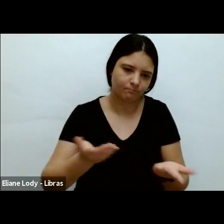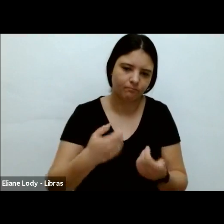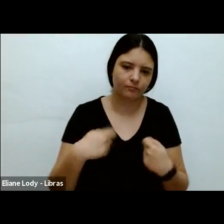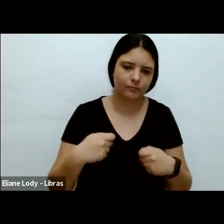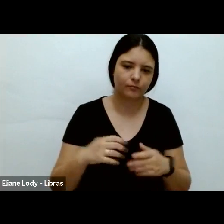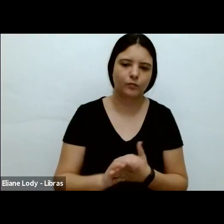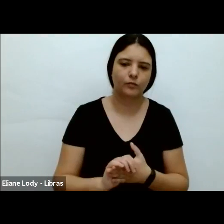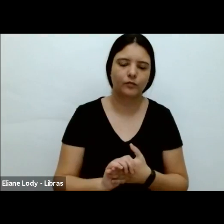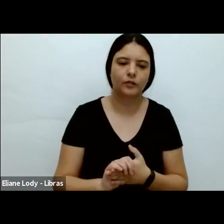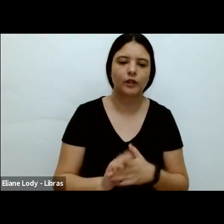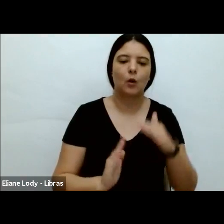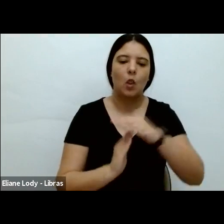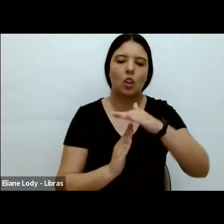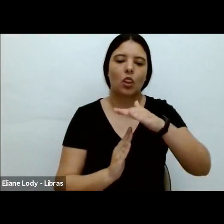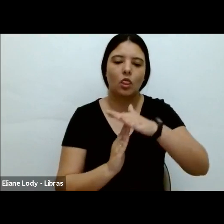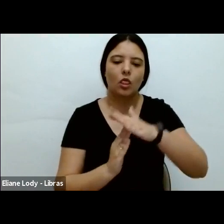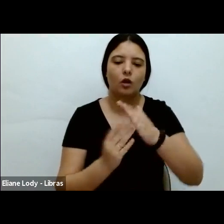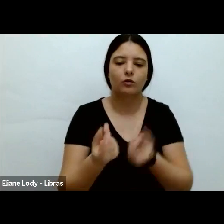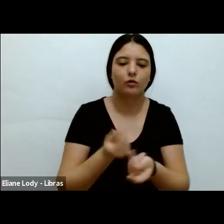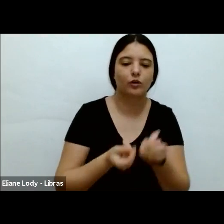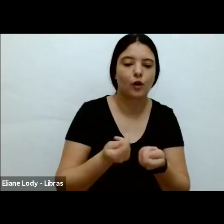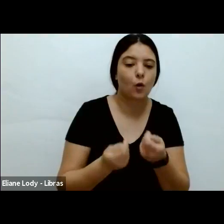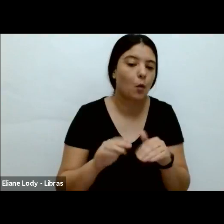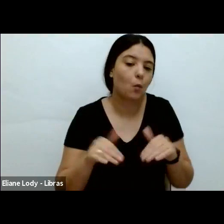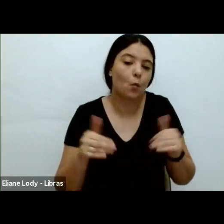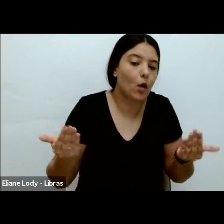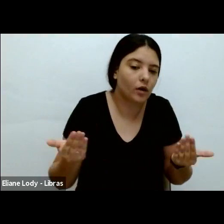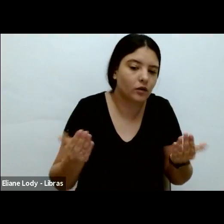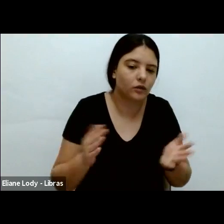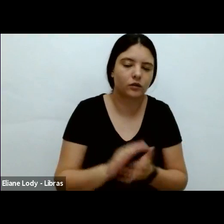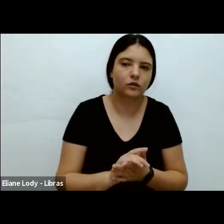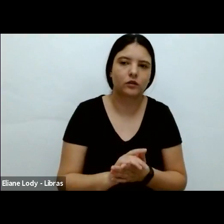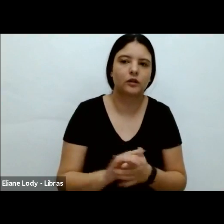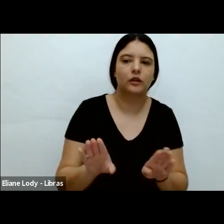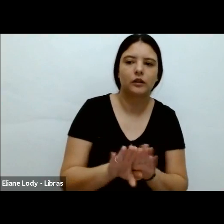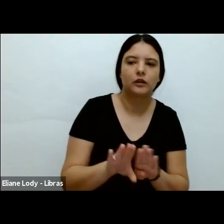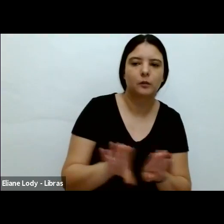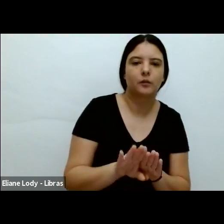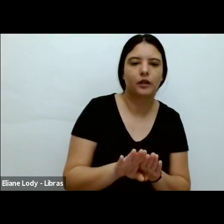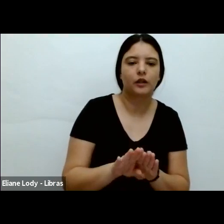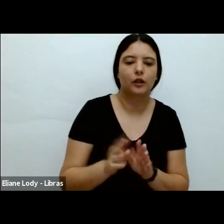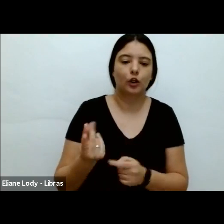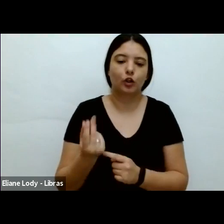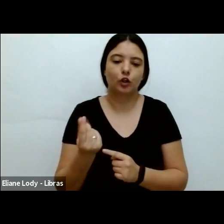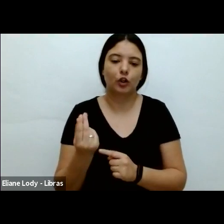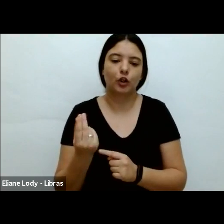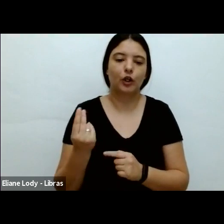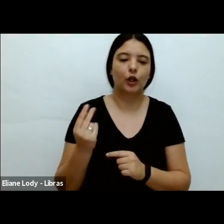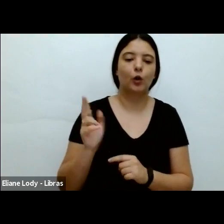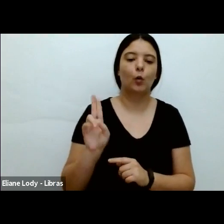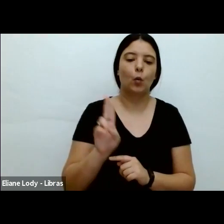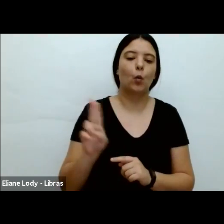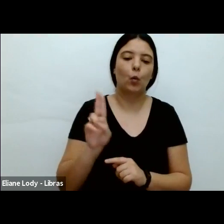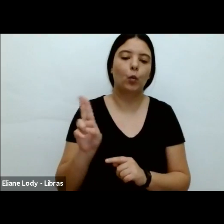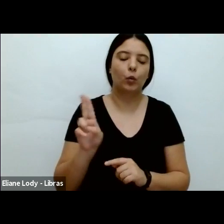how the economic costs three the economic constraints. calls by the cloud. imate change, so imate change. So the US since our change. So the US since our